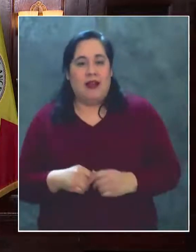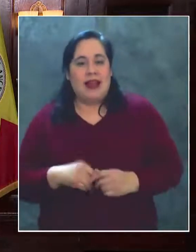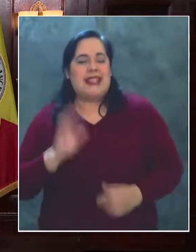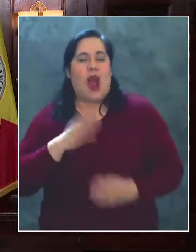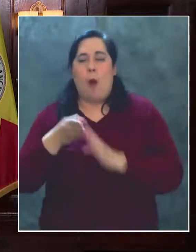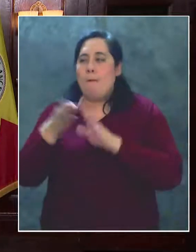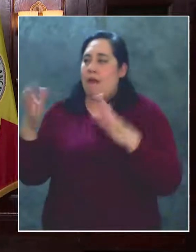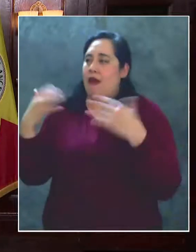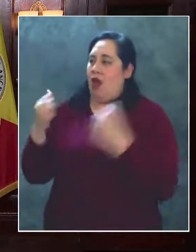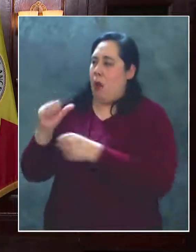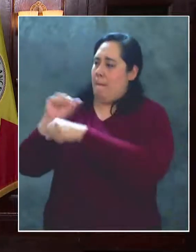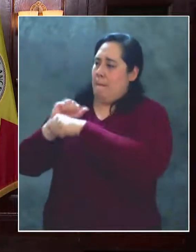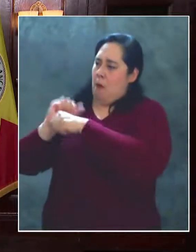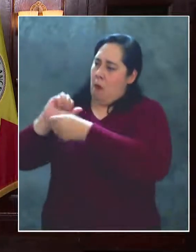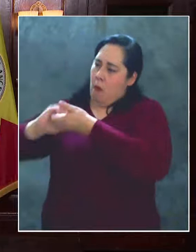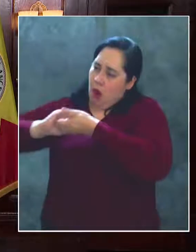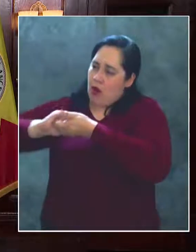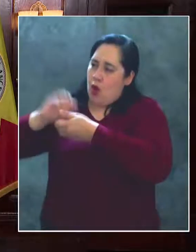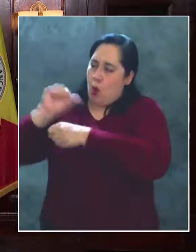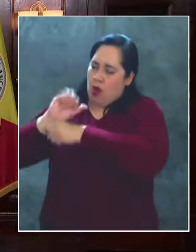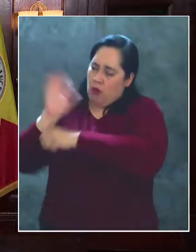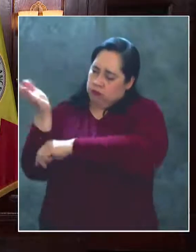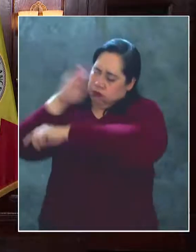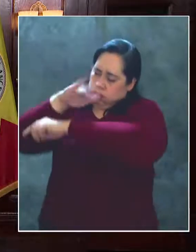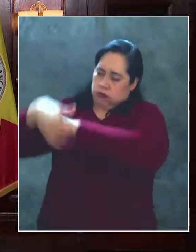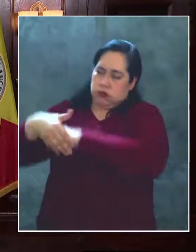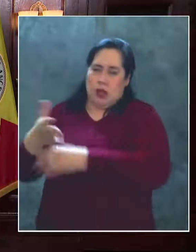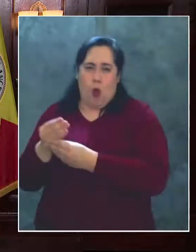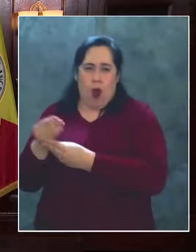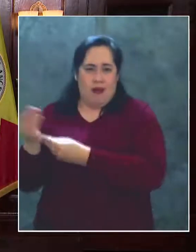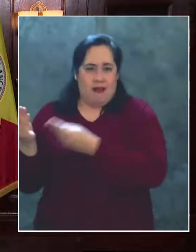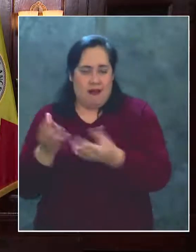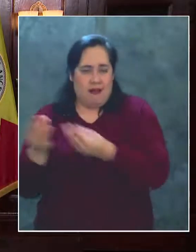WORK AROUND THE CLOCK, TO GET VACCINES INTO ARMS AND OUR